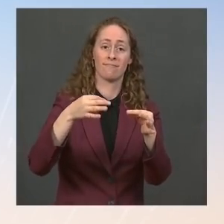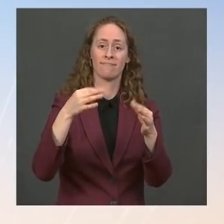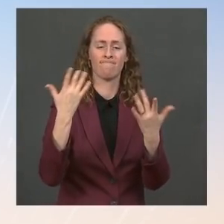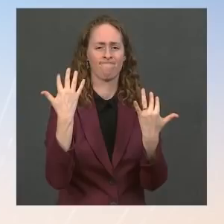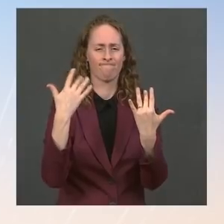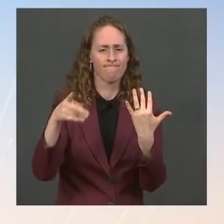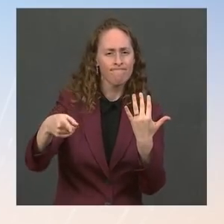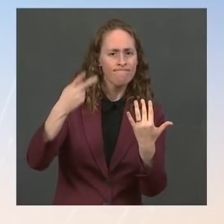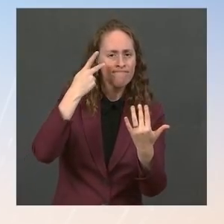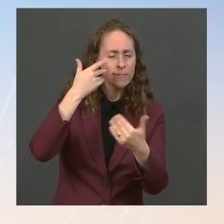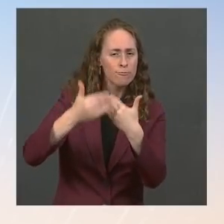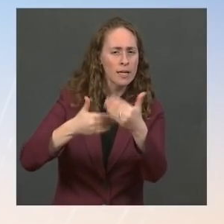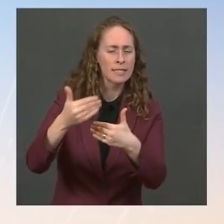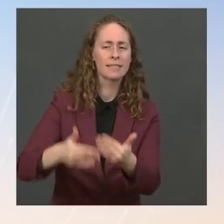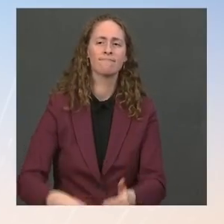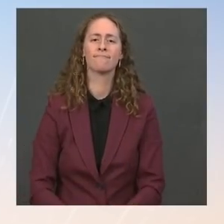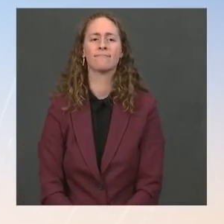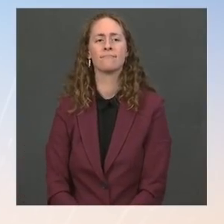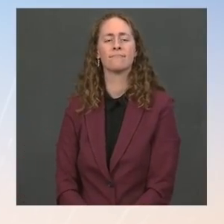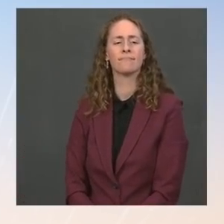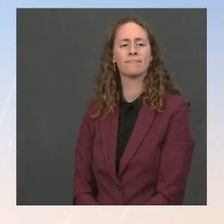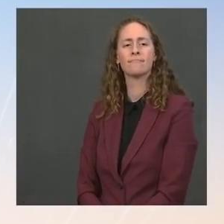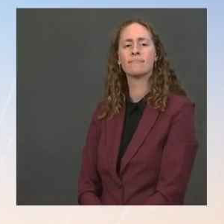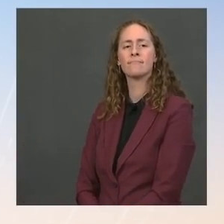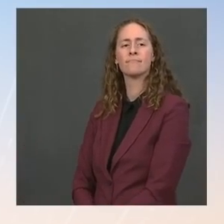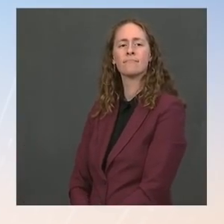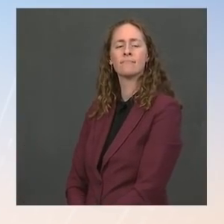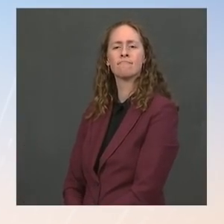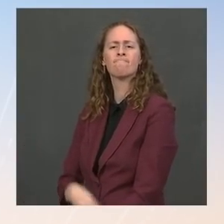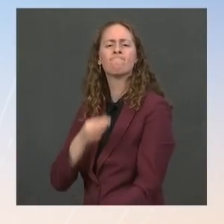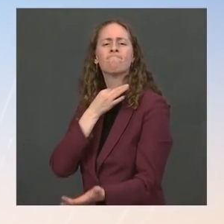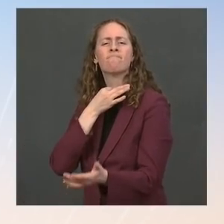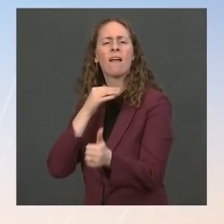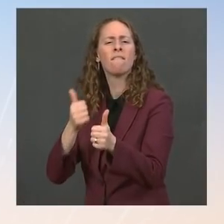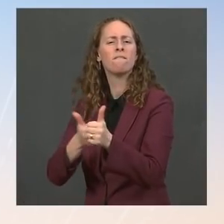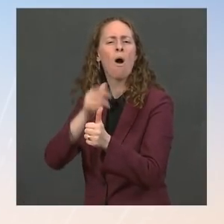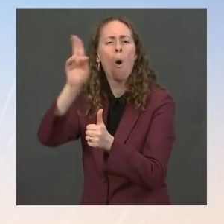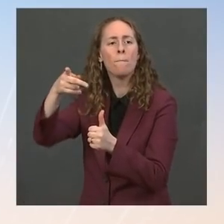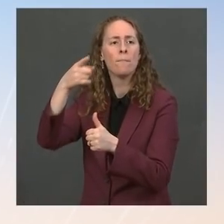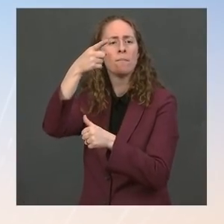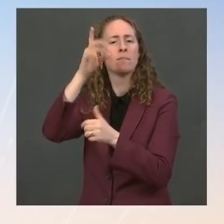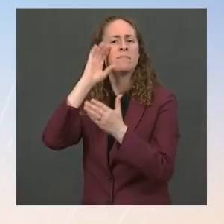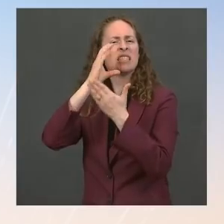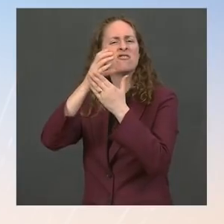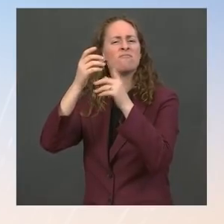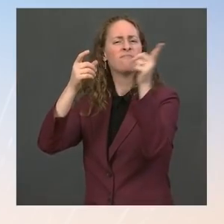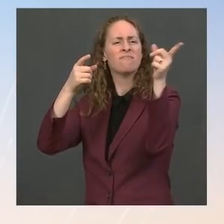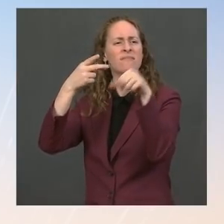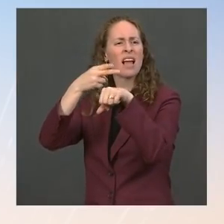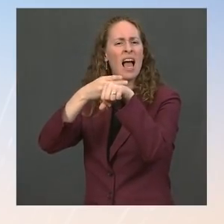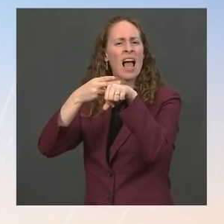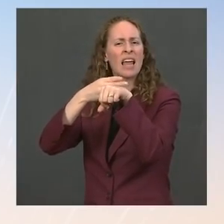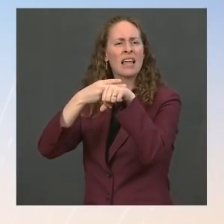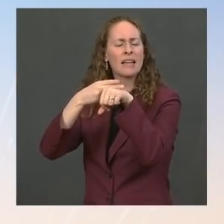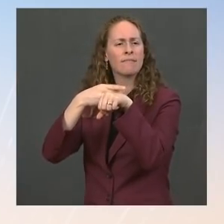The Press: Jen, a follow-up question on Haiti. There are photographs and reports of border agents on horseback